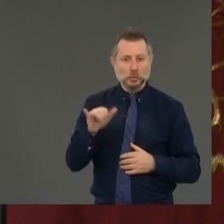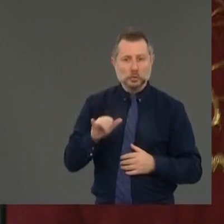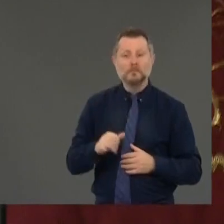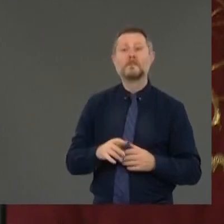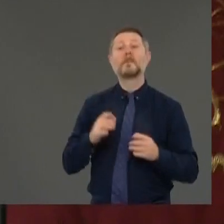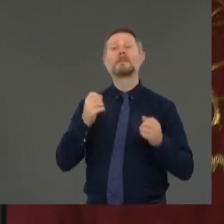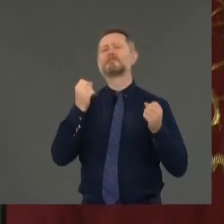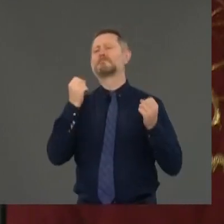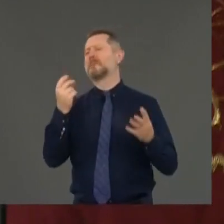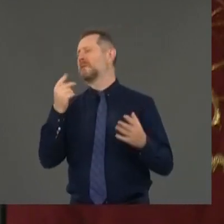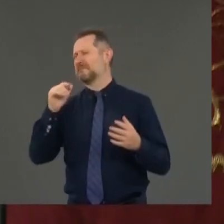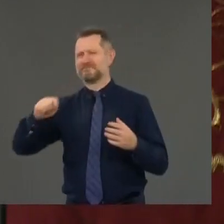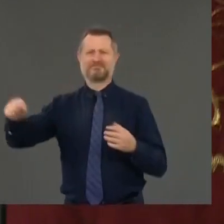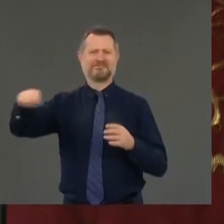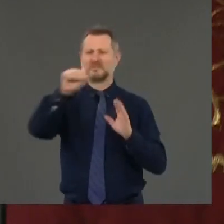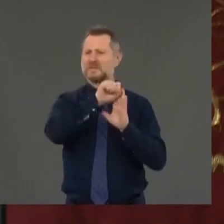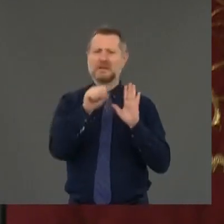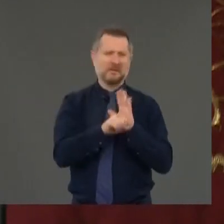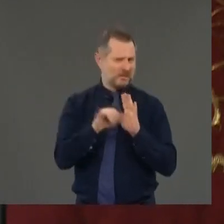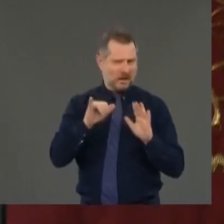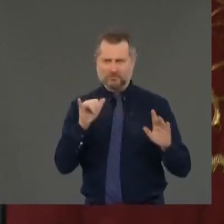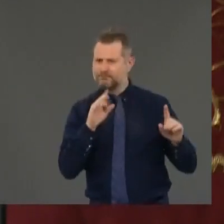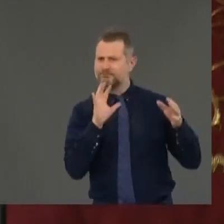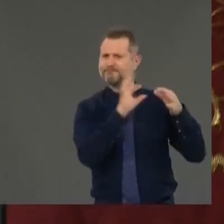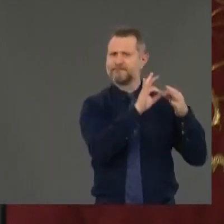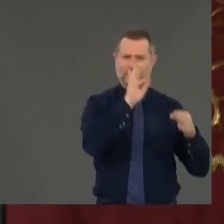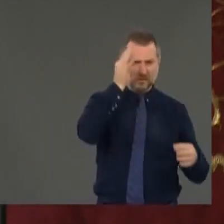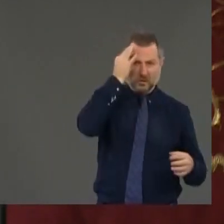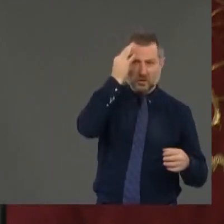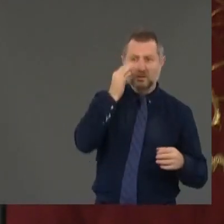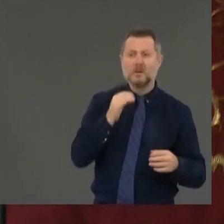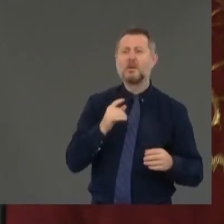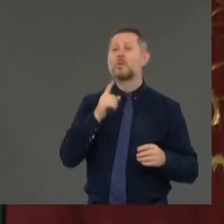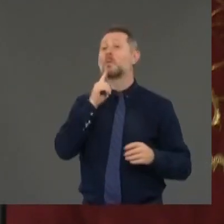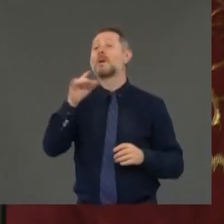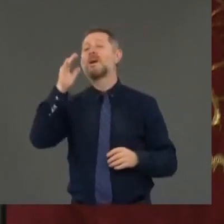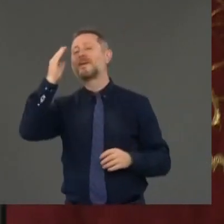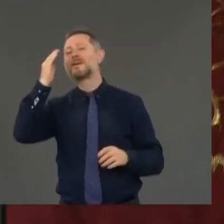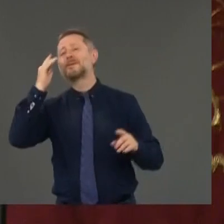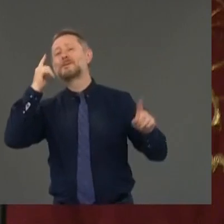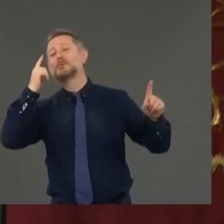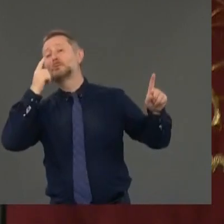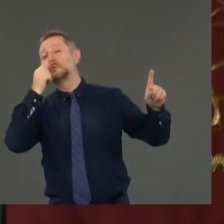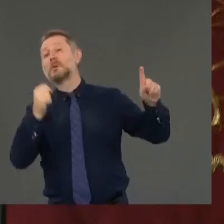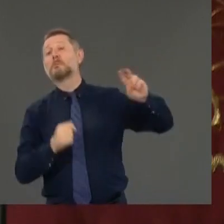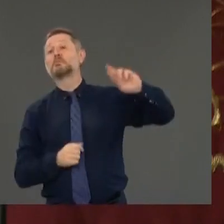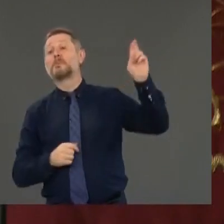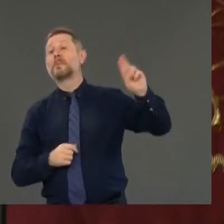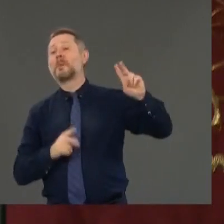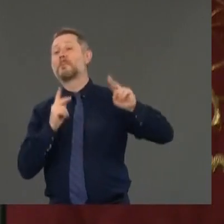THE CDC. AS A DOZEN OTHER STATES. THE THING THAT YOU REFERENCED AT THE TOP OR THE GOVERNOR REFERENCED FROM THE REPUBLICANS